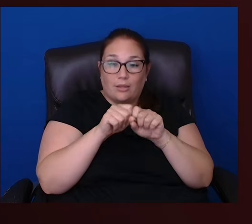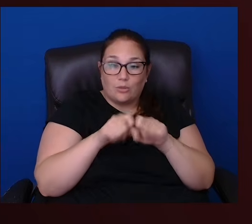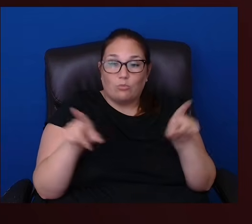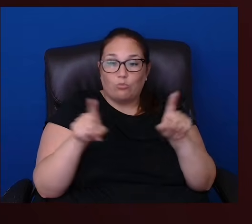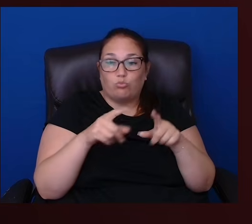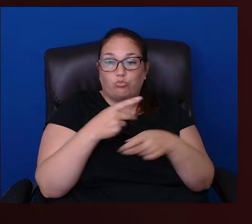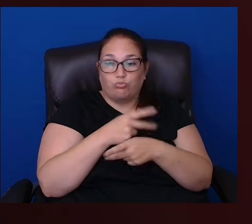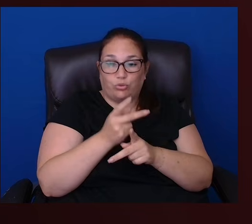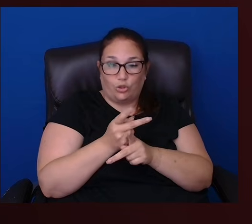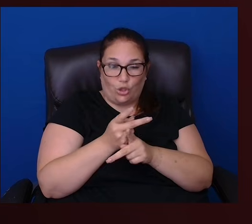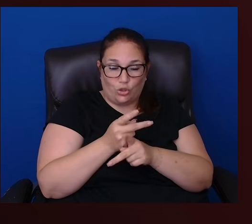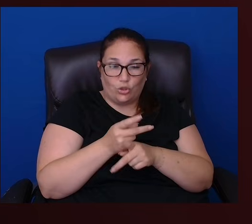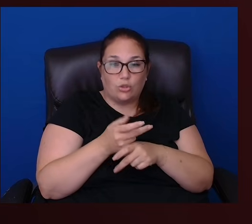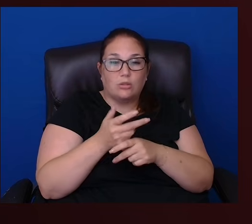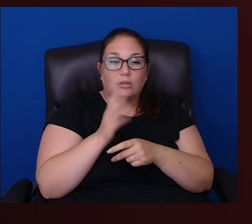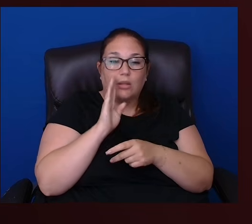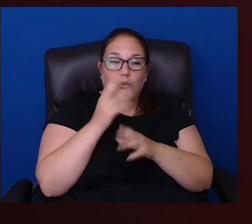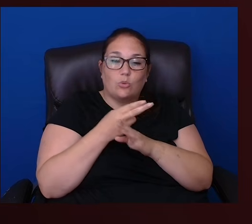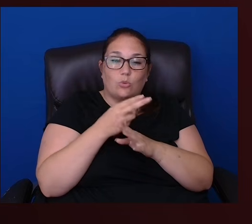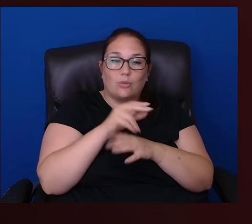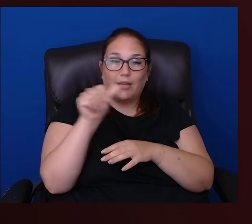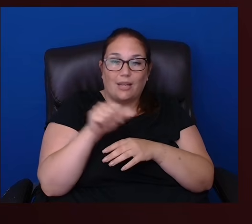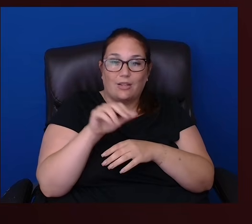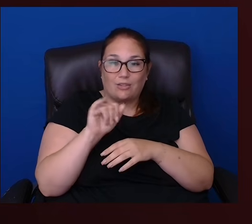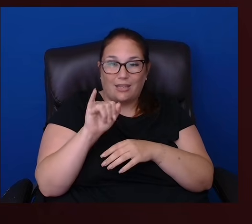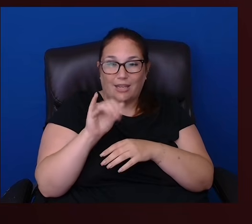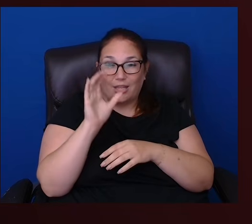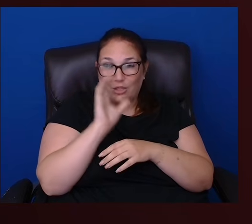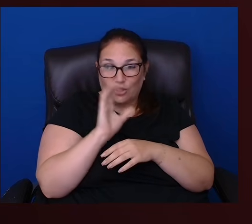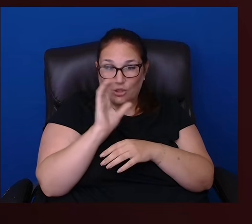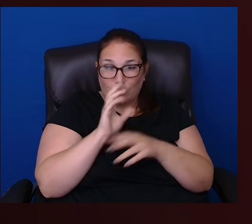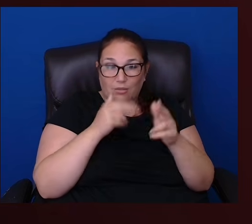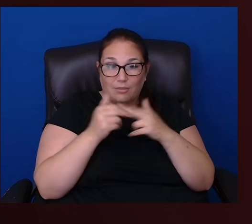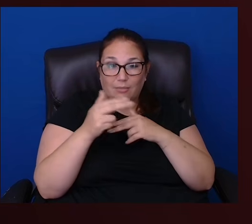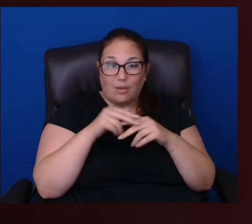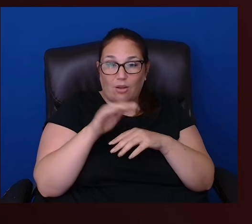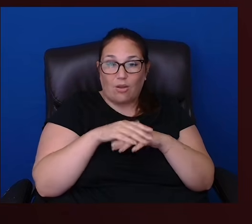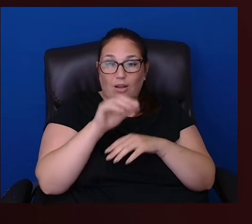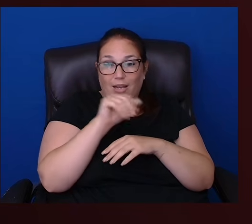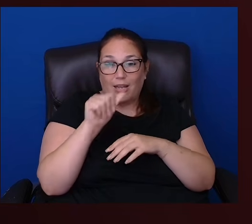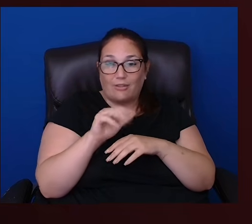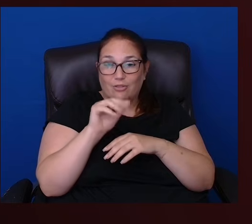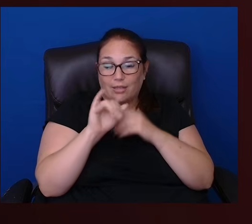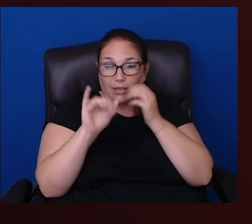I might likely use Azure AI Search, so this is built on Azure AI Search. It has all the Azure, again,